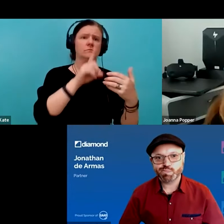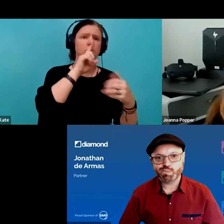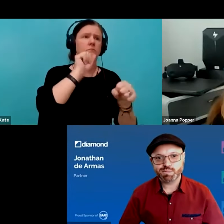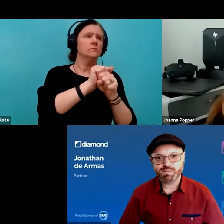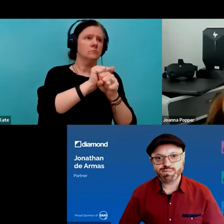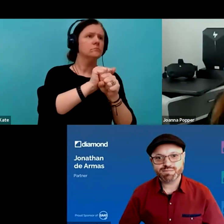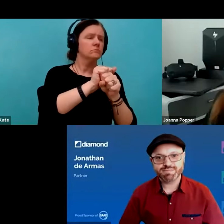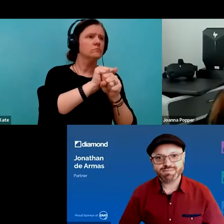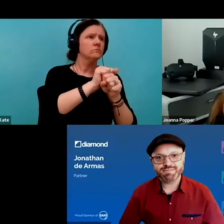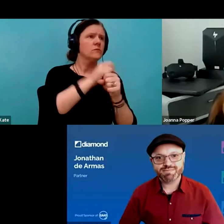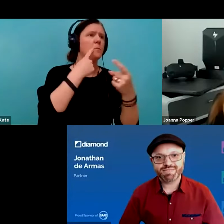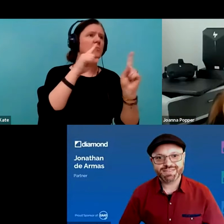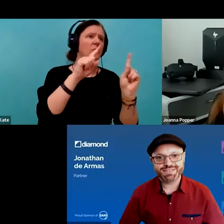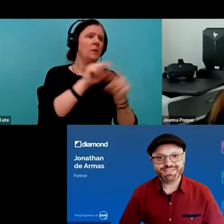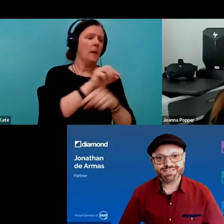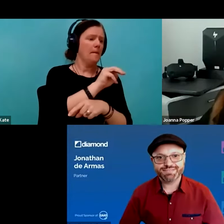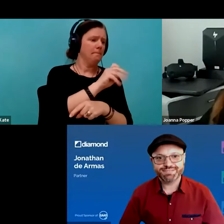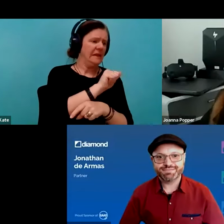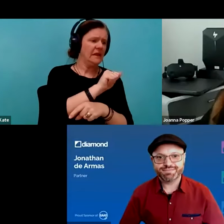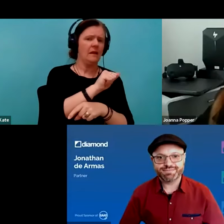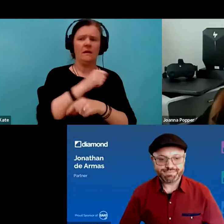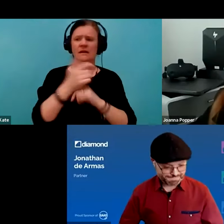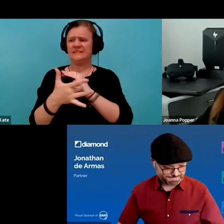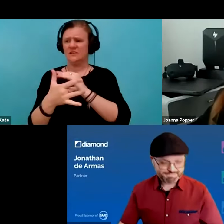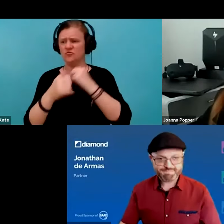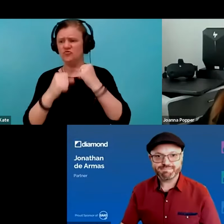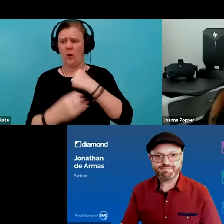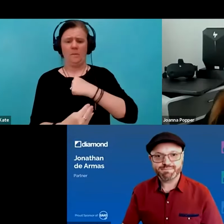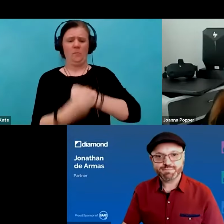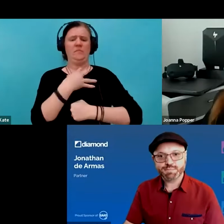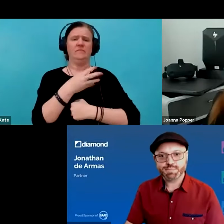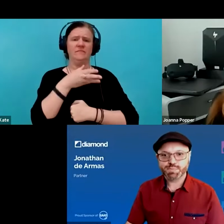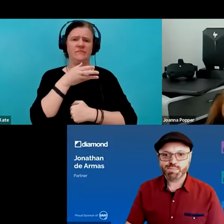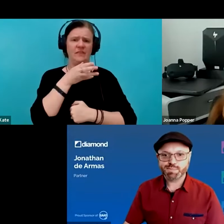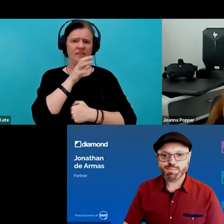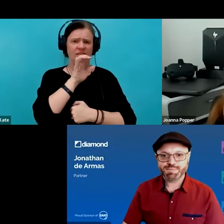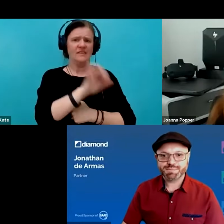impacted by media and technology. And I believe you know the this wave will